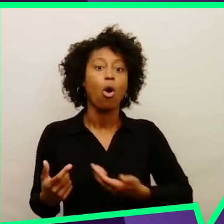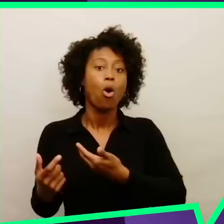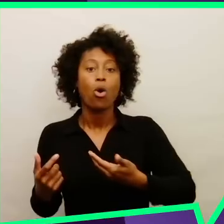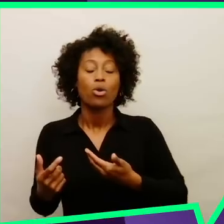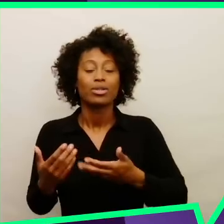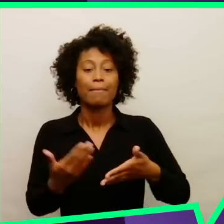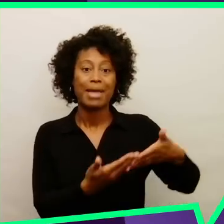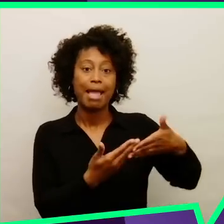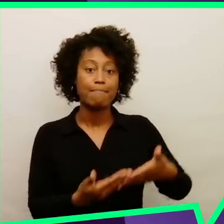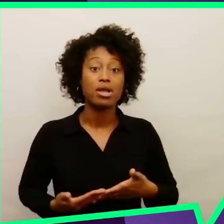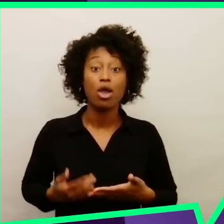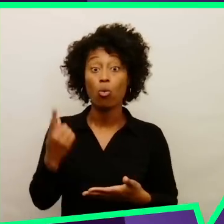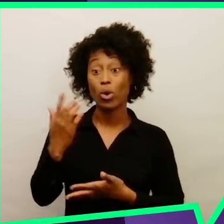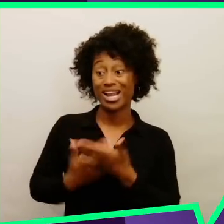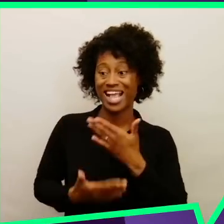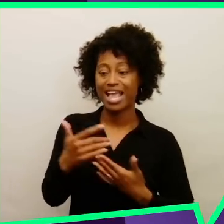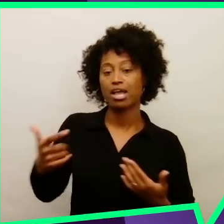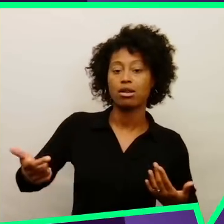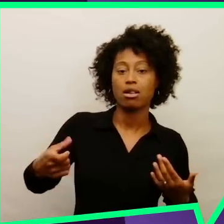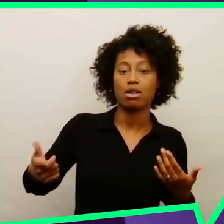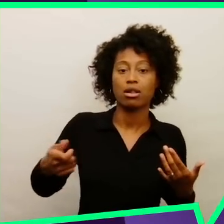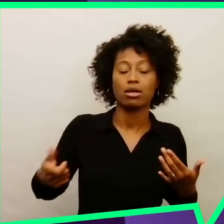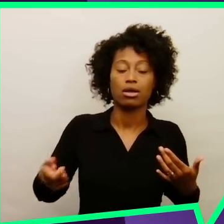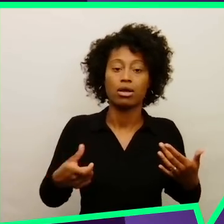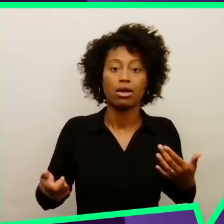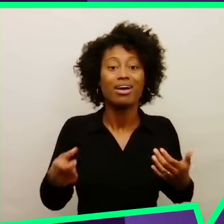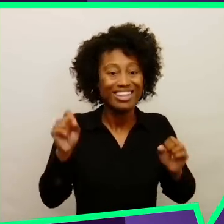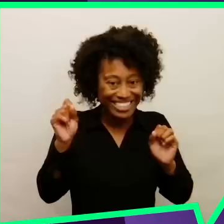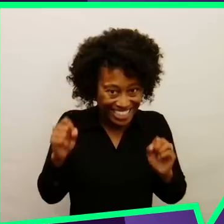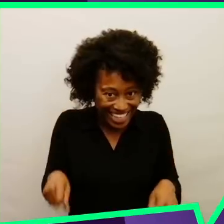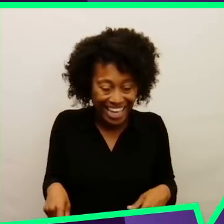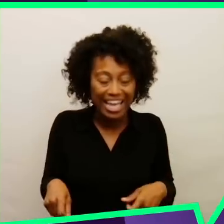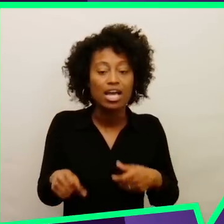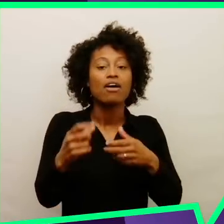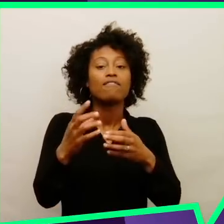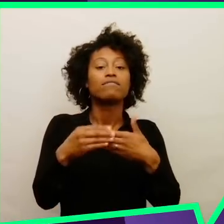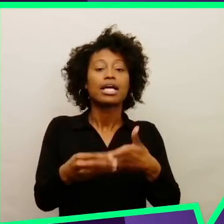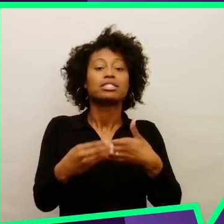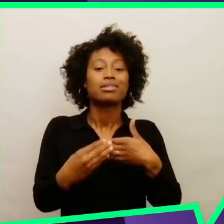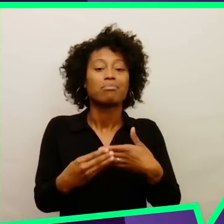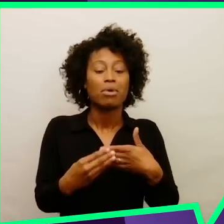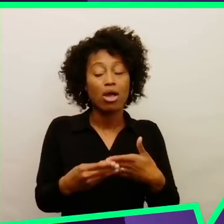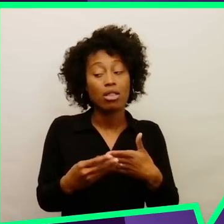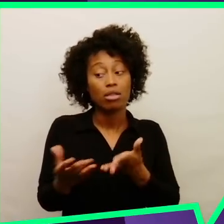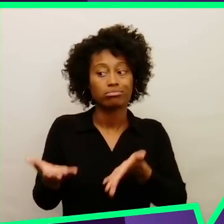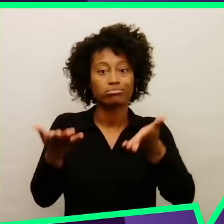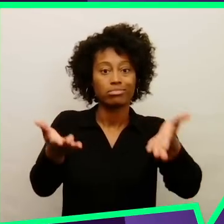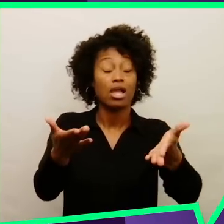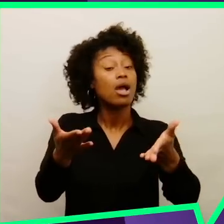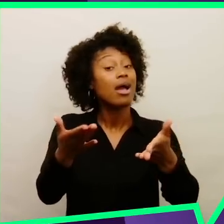But we also realize that someone who might have broken an arm or they're just holding a baby, they're doing something one-handed.